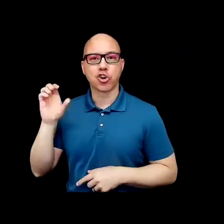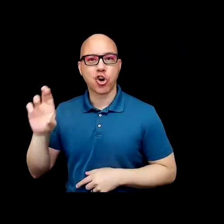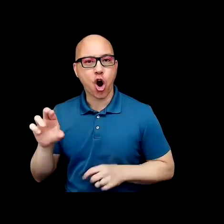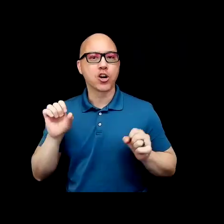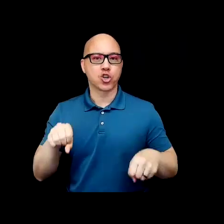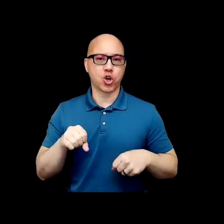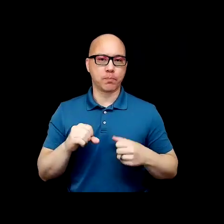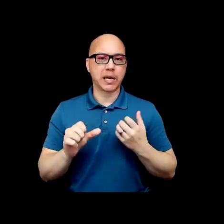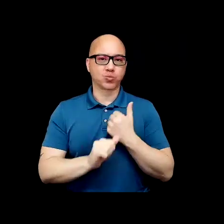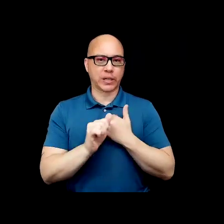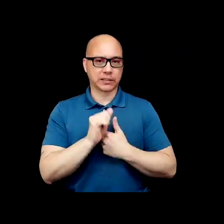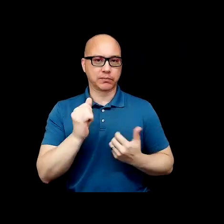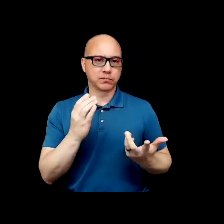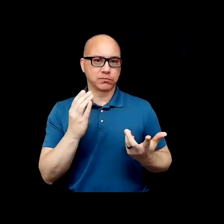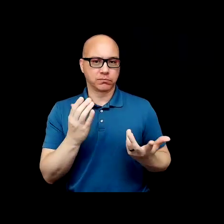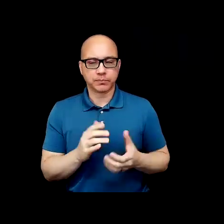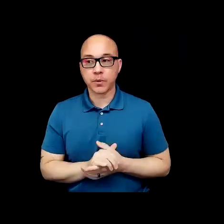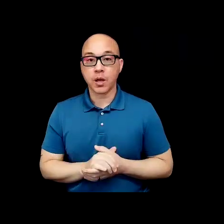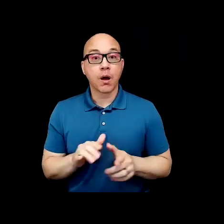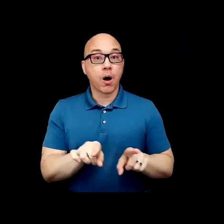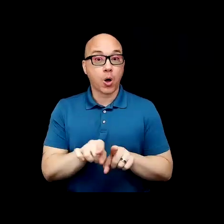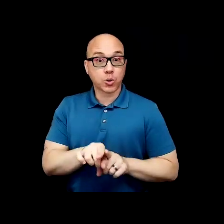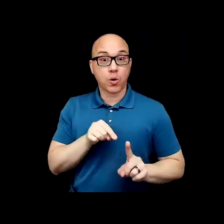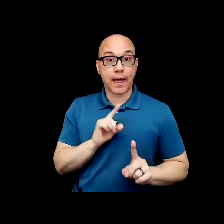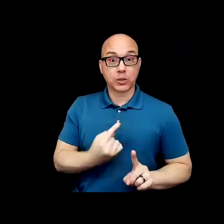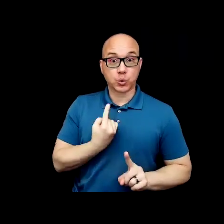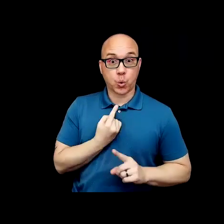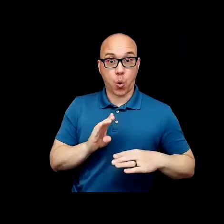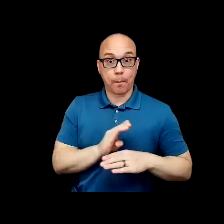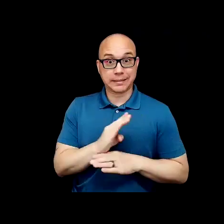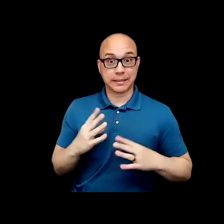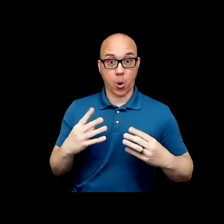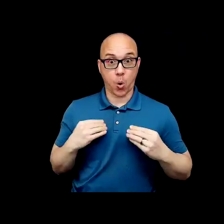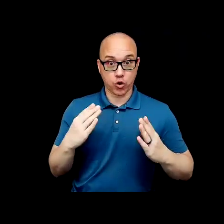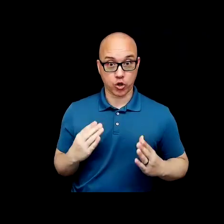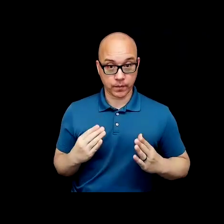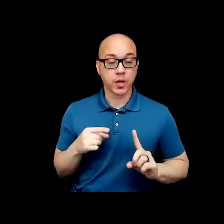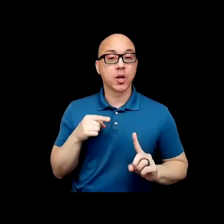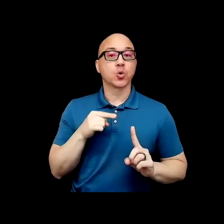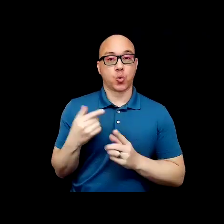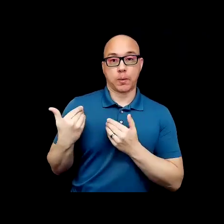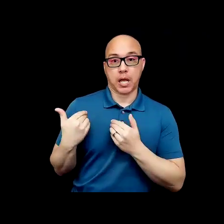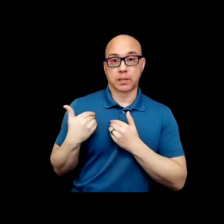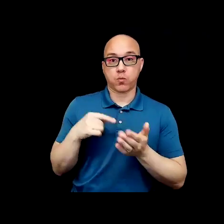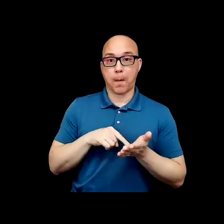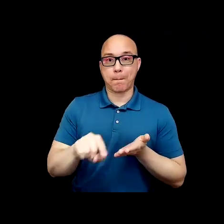As a Sole Proprietor, you are also responsible for paying Self-Employment Tax, which we will